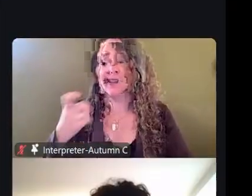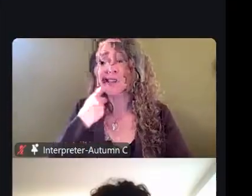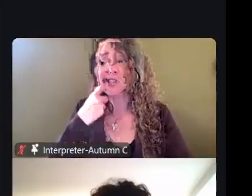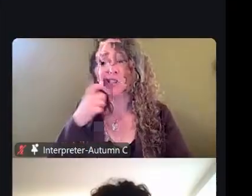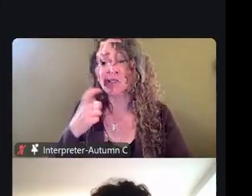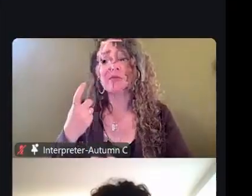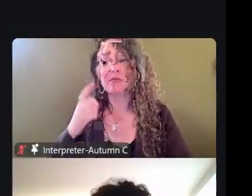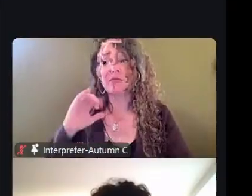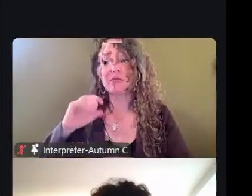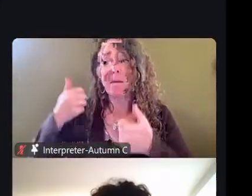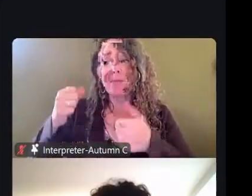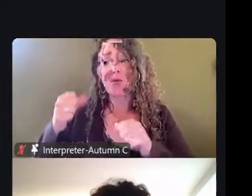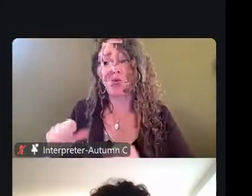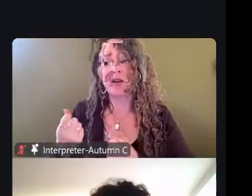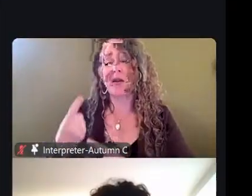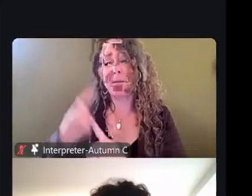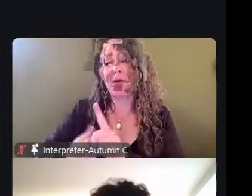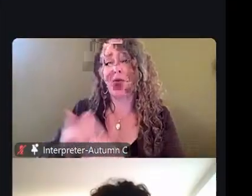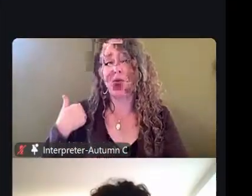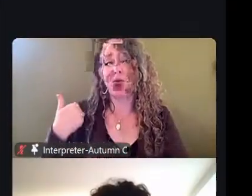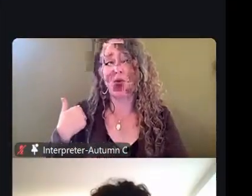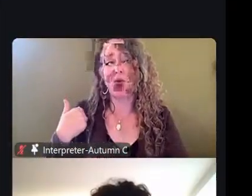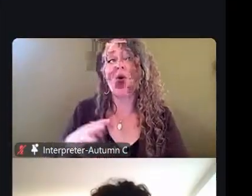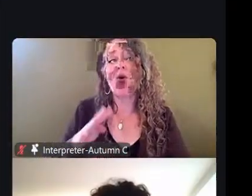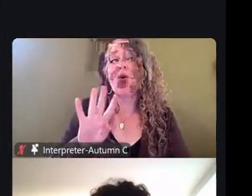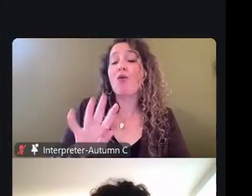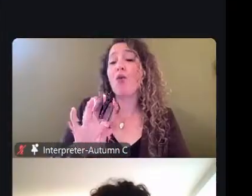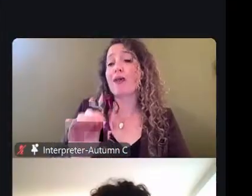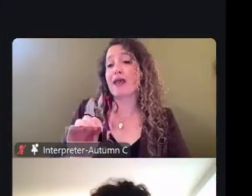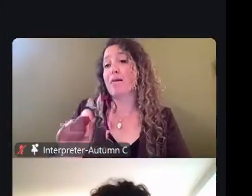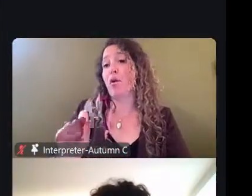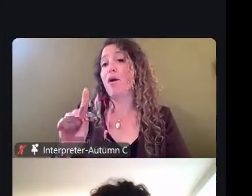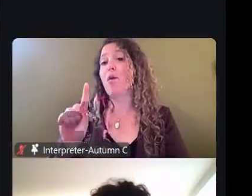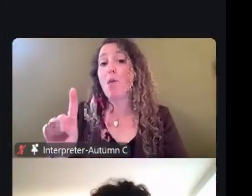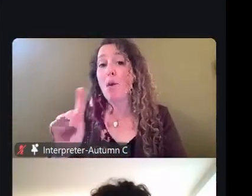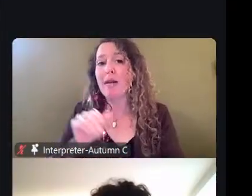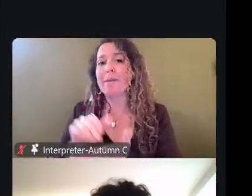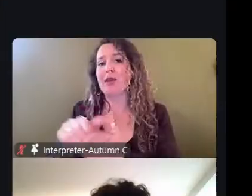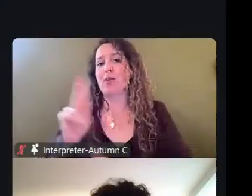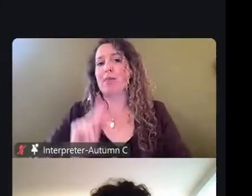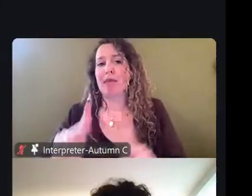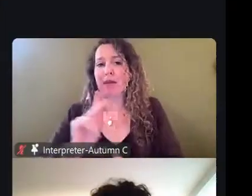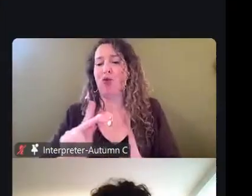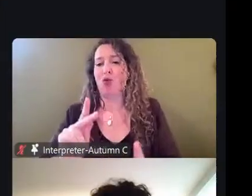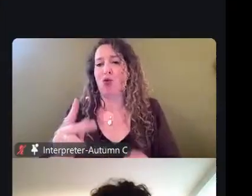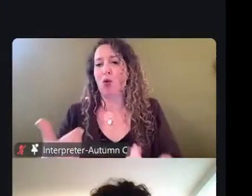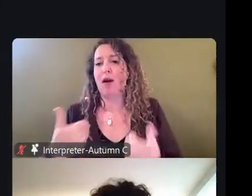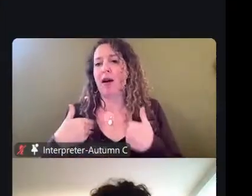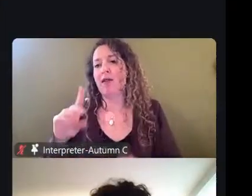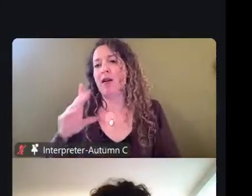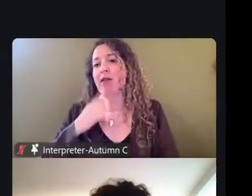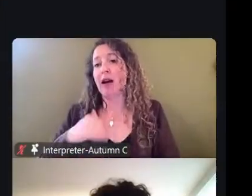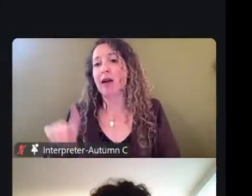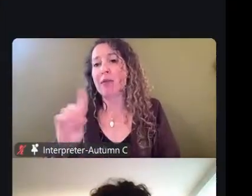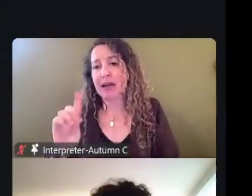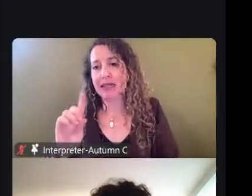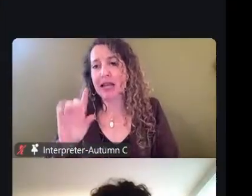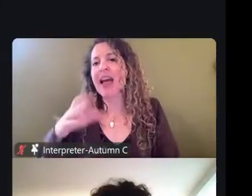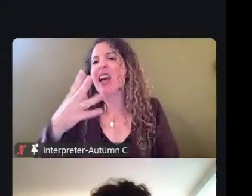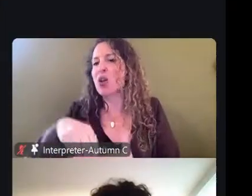there are about 40.1 million people in the United States that are living with diabetes. Now, this includes folks who are